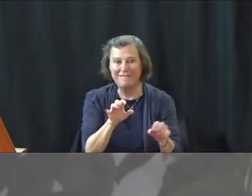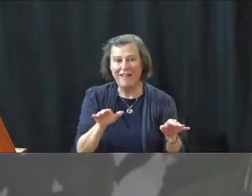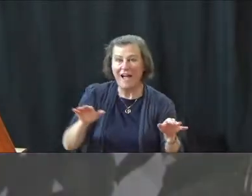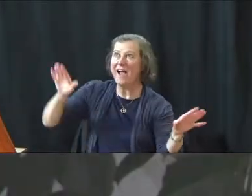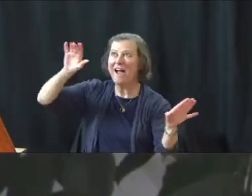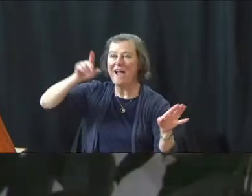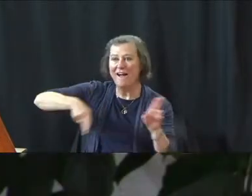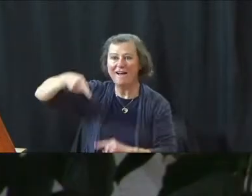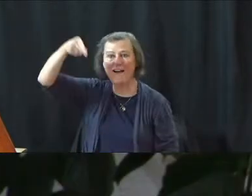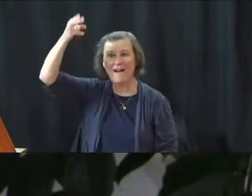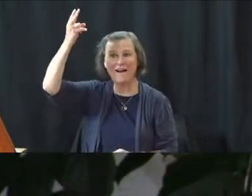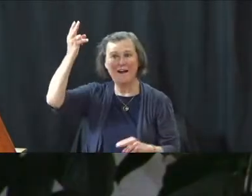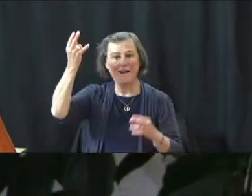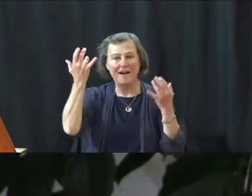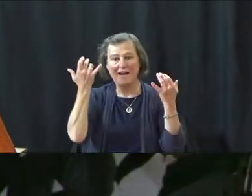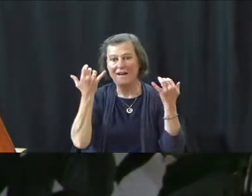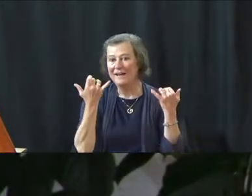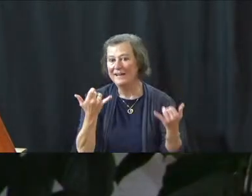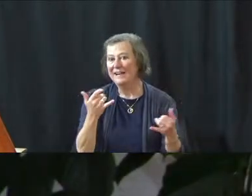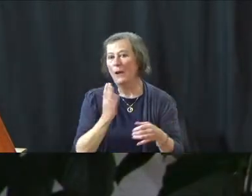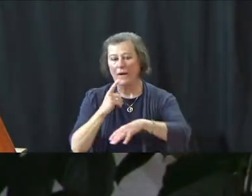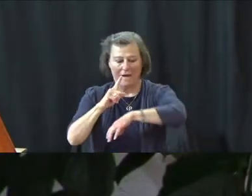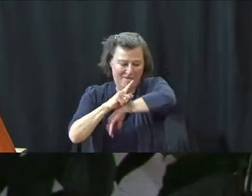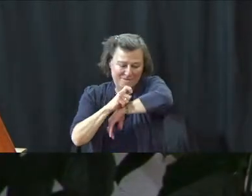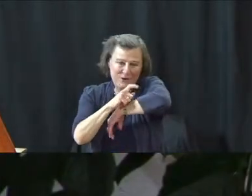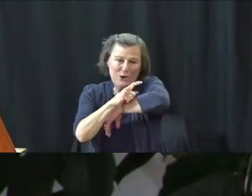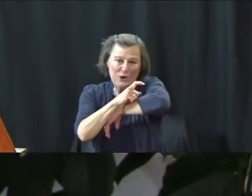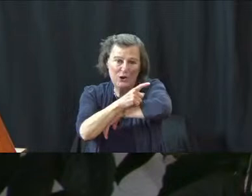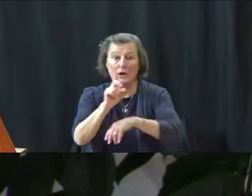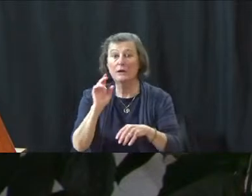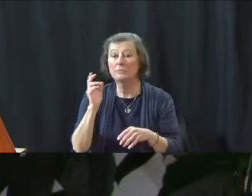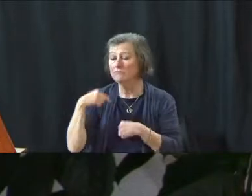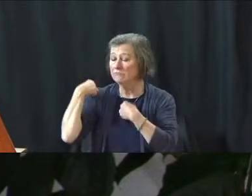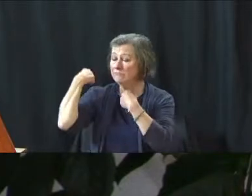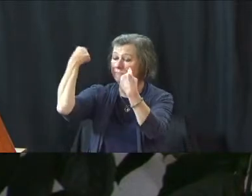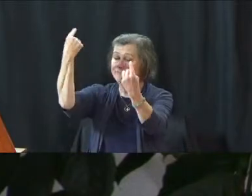So now our furry caterpillar, who had sat upon her leaf,